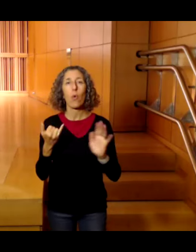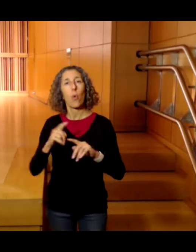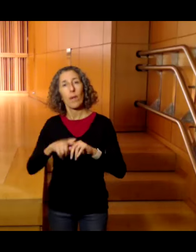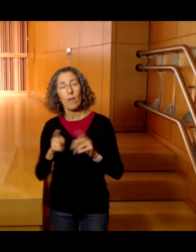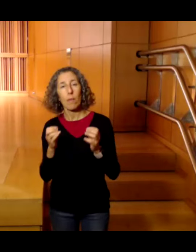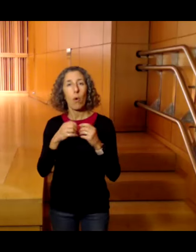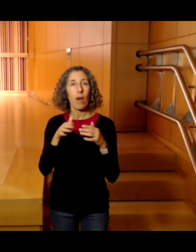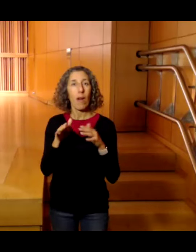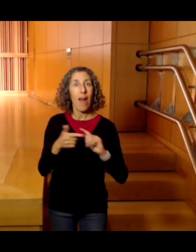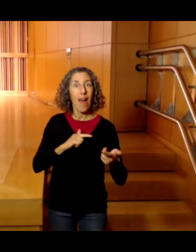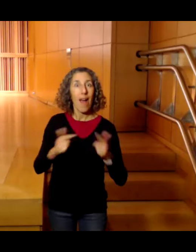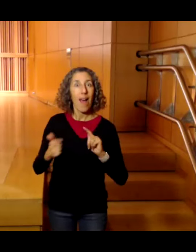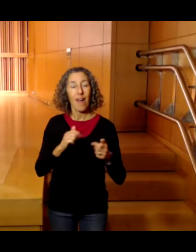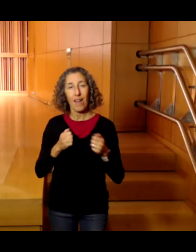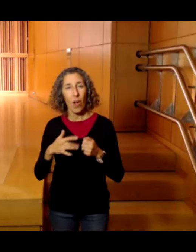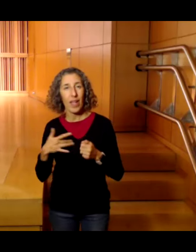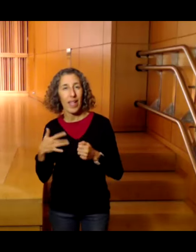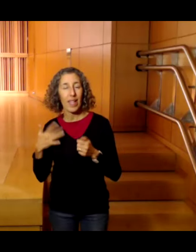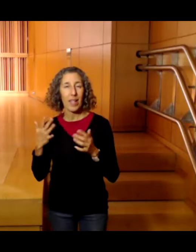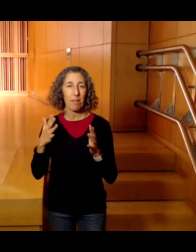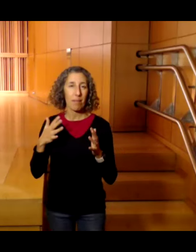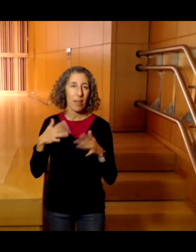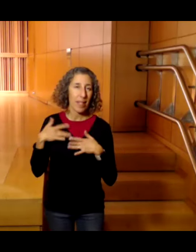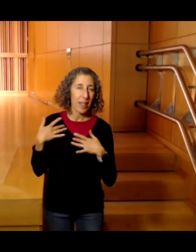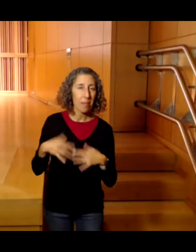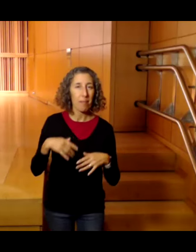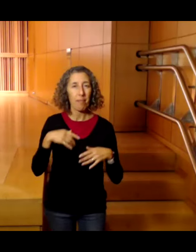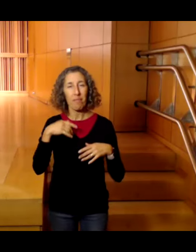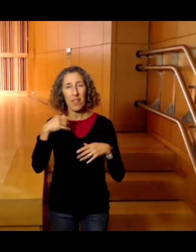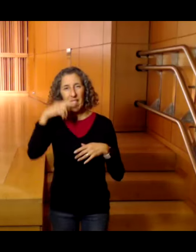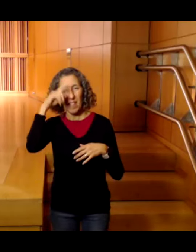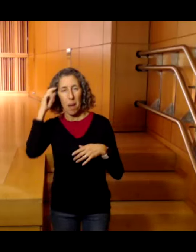through the percolating heat of the Harlem summer. Both of them sweating. Open.